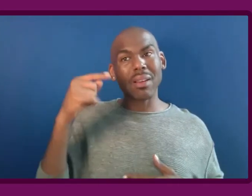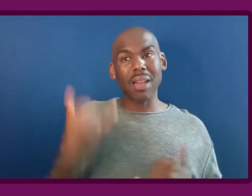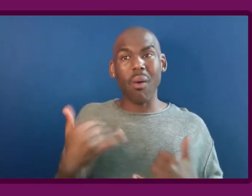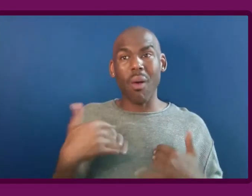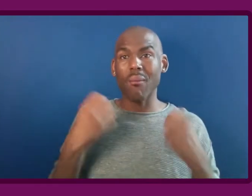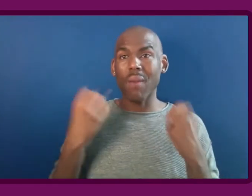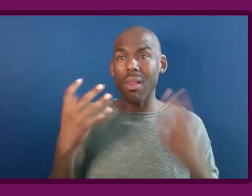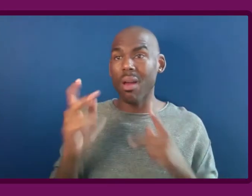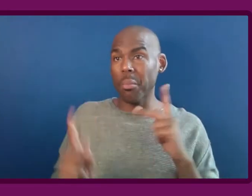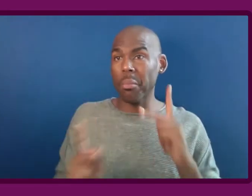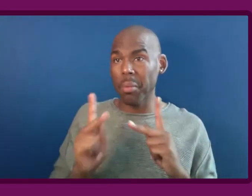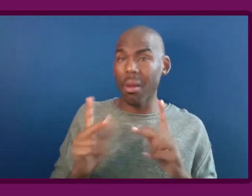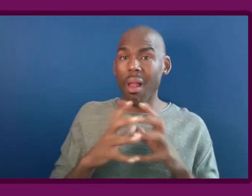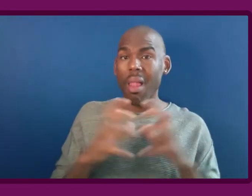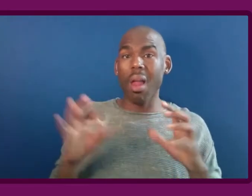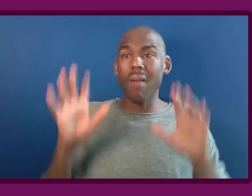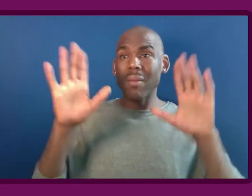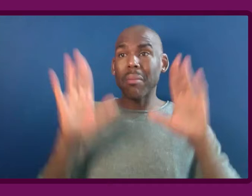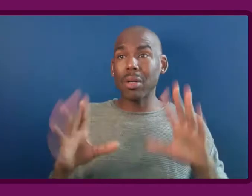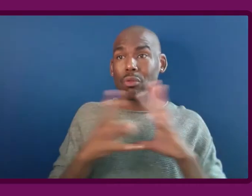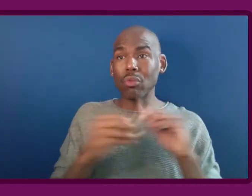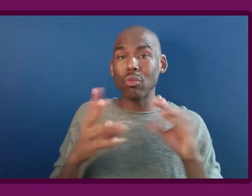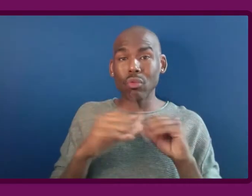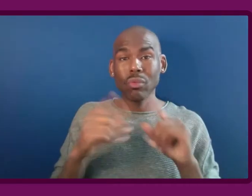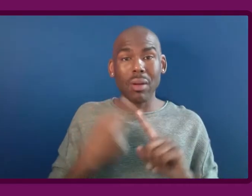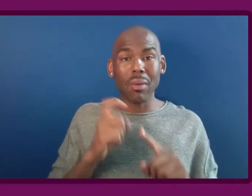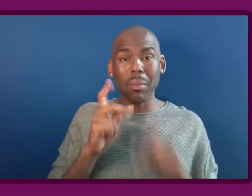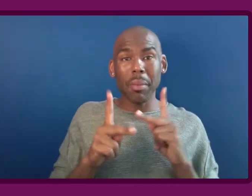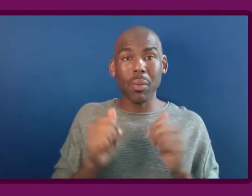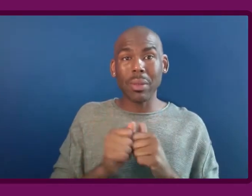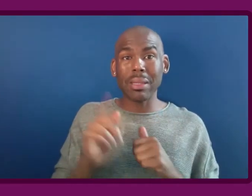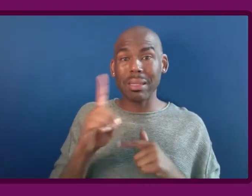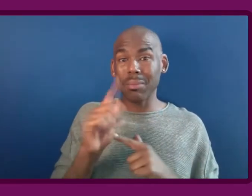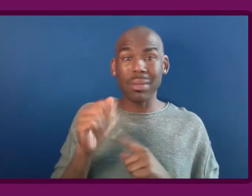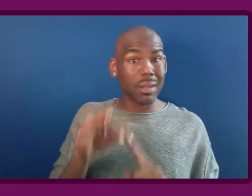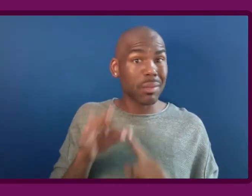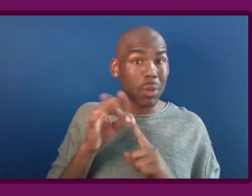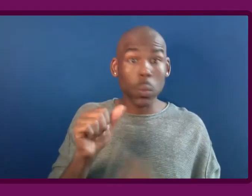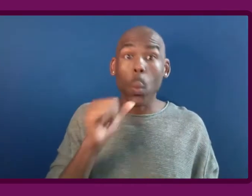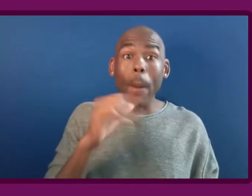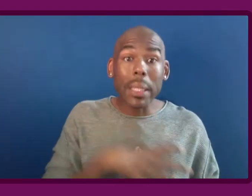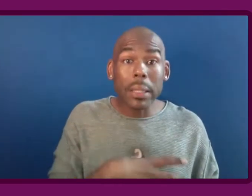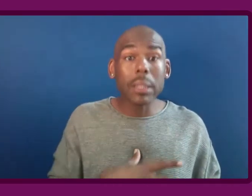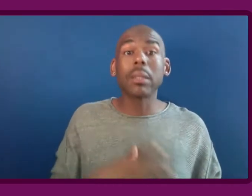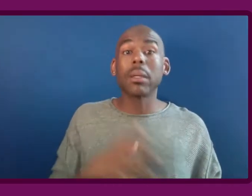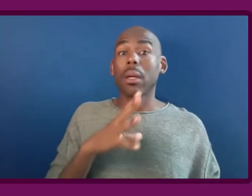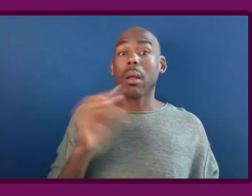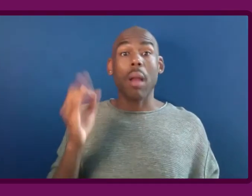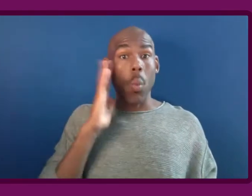that there is a lot of amazing stories that come from people with disabilities, especially women,